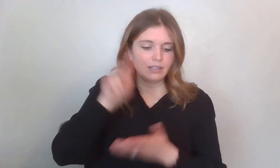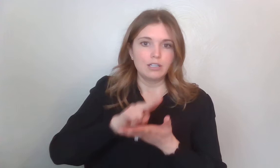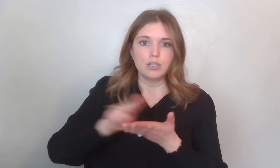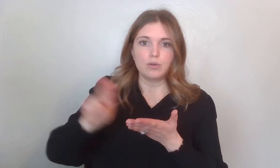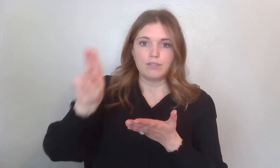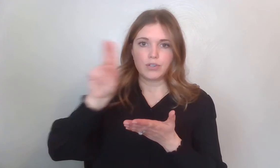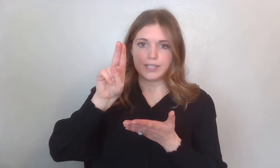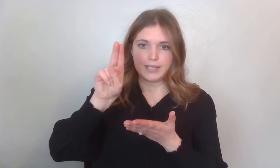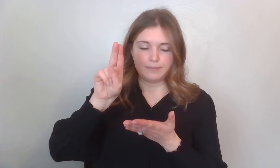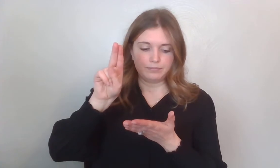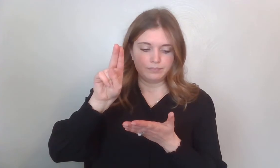UNIVERSITY